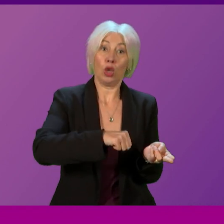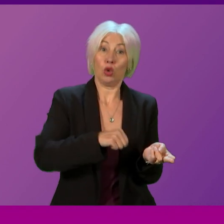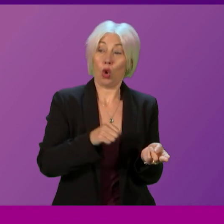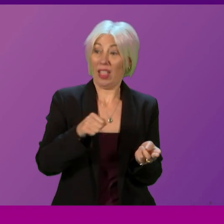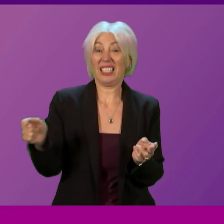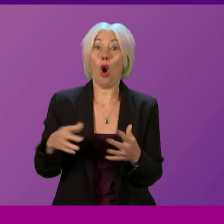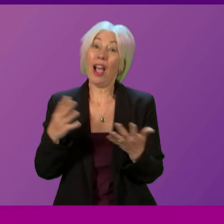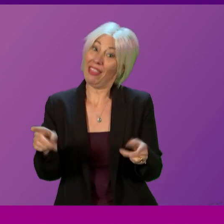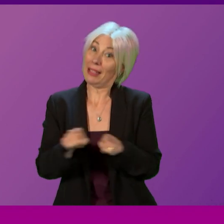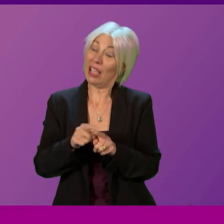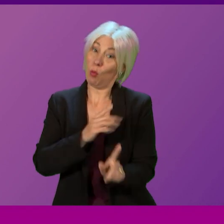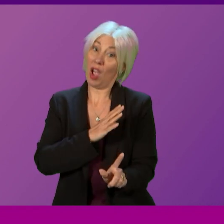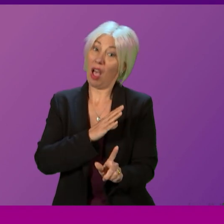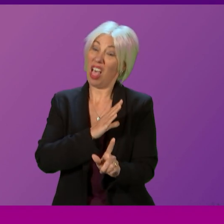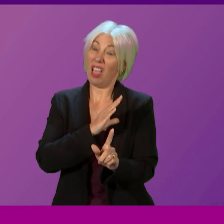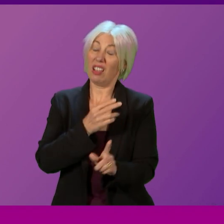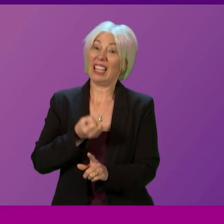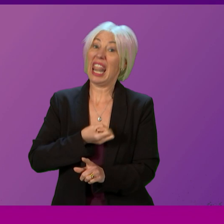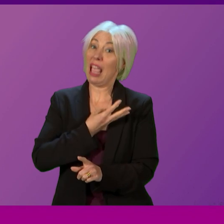Labour is in power.